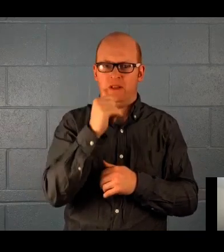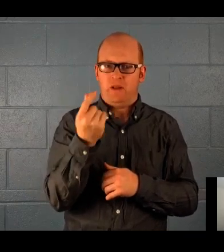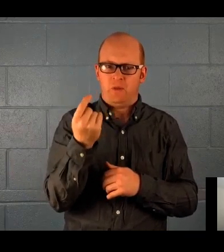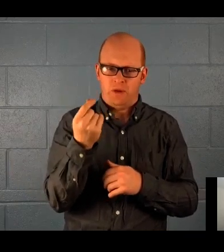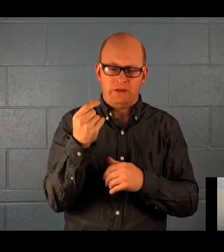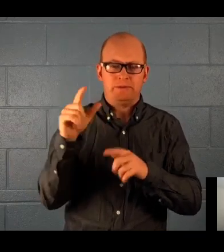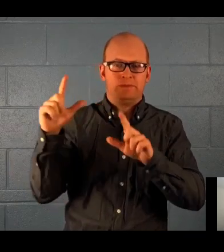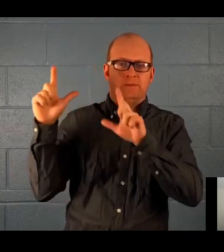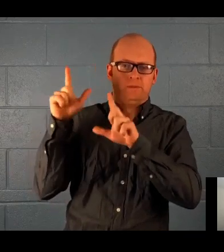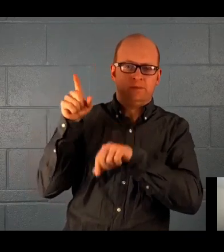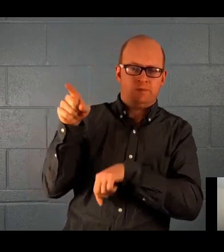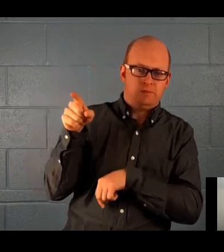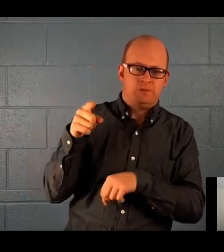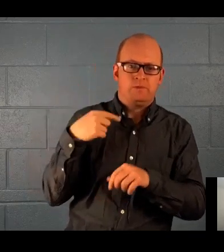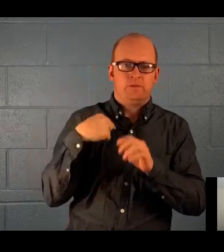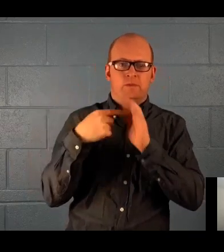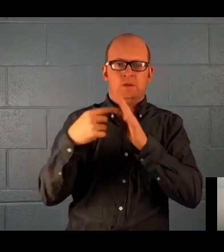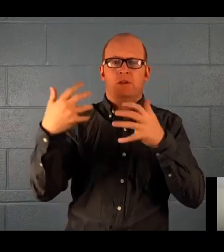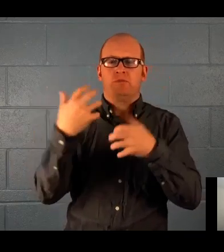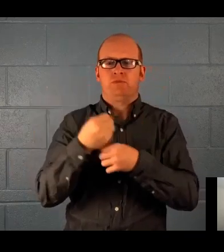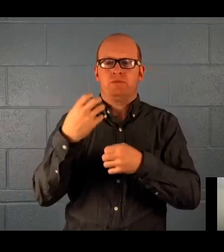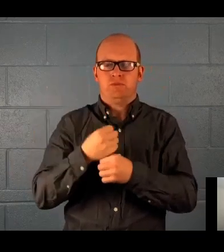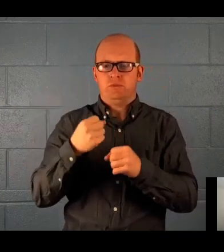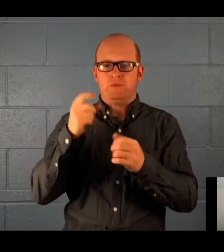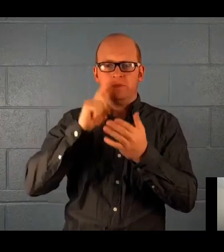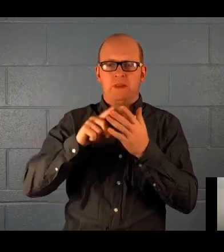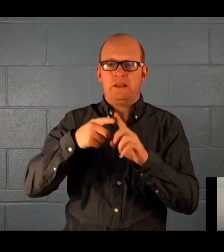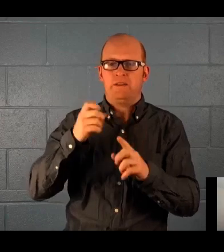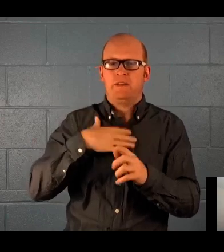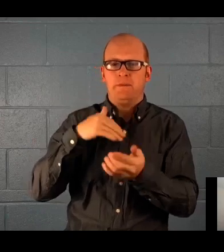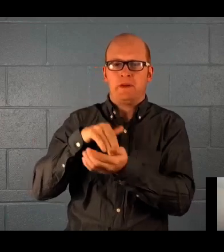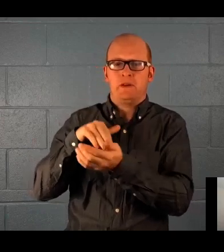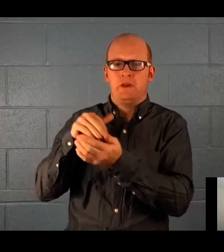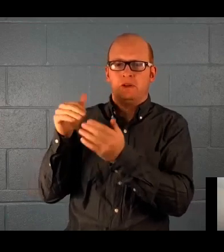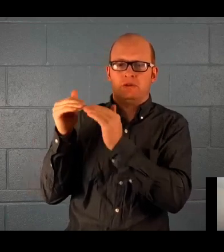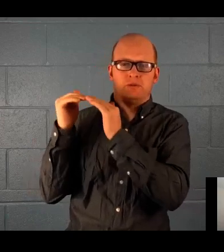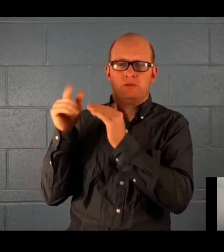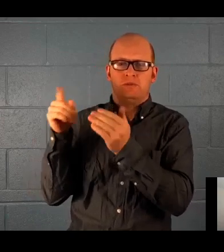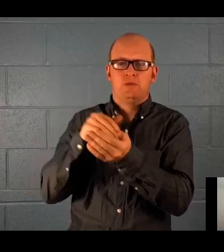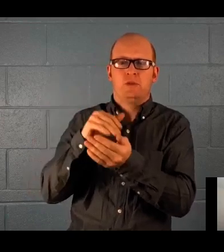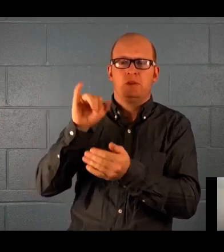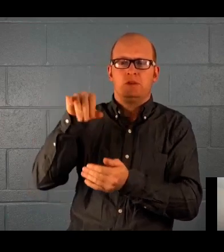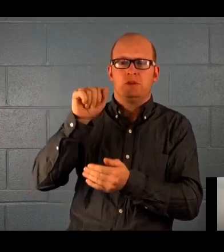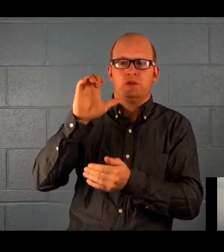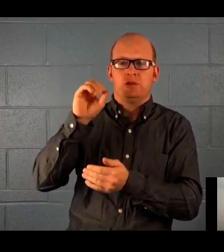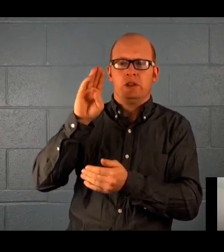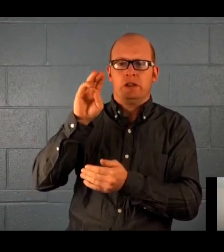On this slide, I'm summarizing findings from my clinical colleague Dr. Samuel Jacobson's lab.